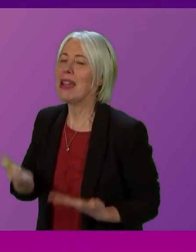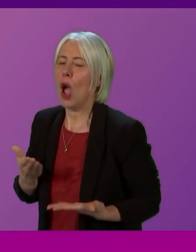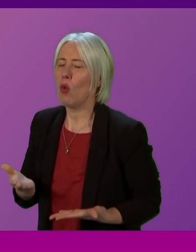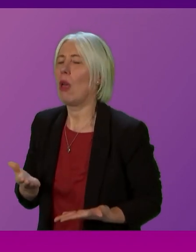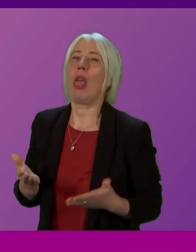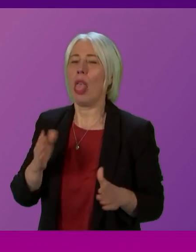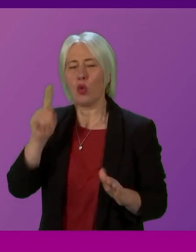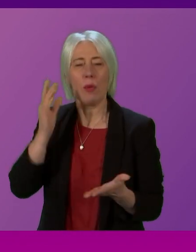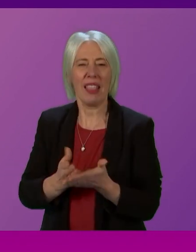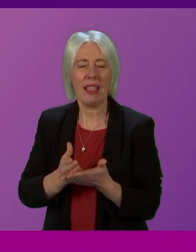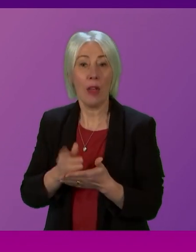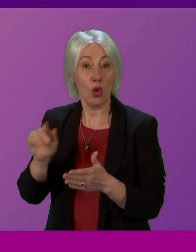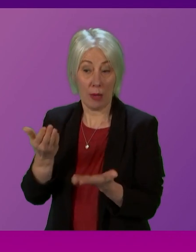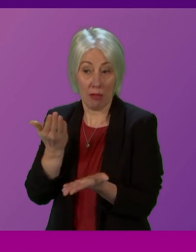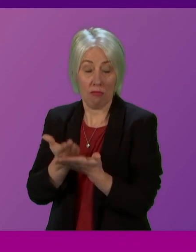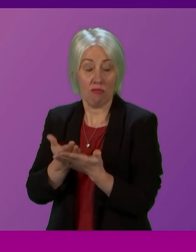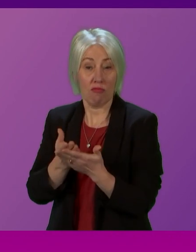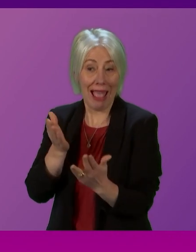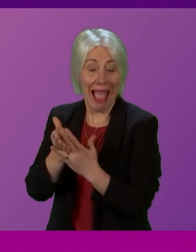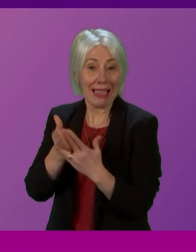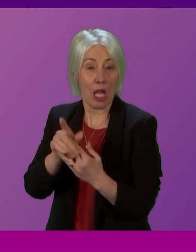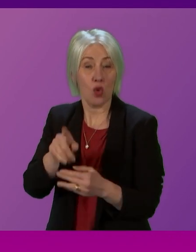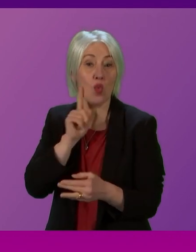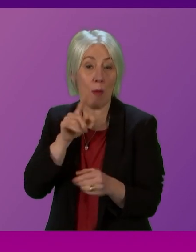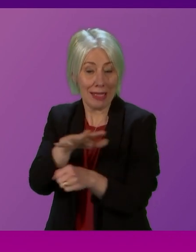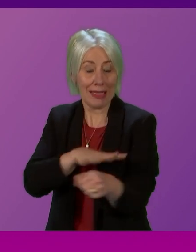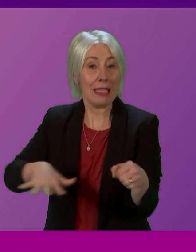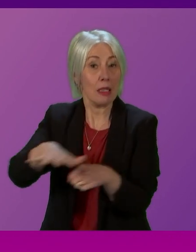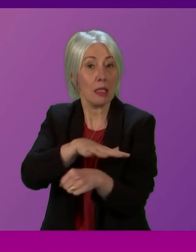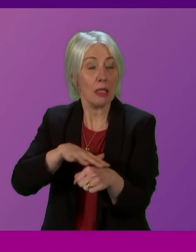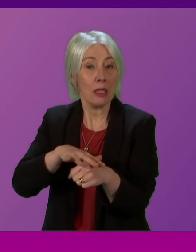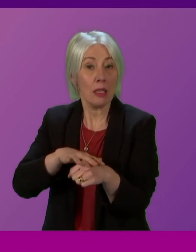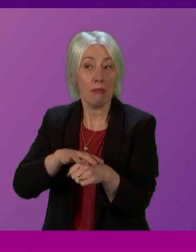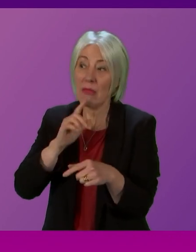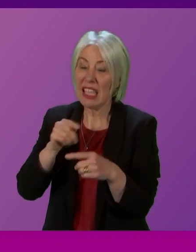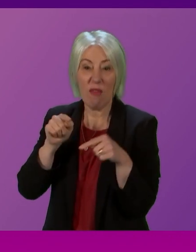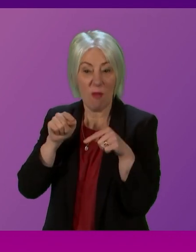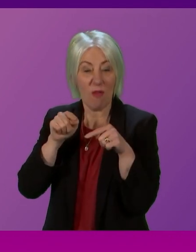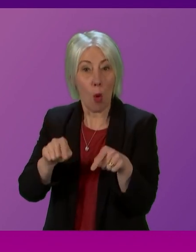He can keep on demanding access to women’s spaces, he can keep forcing victims to call